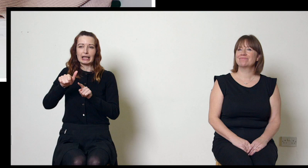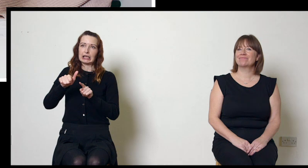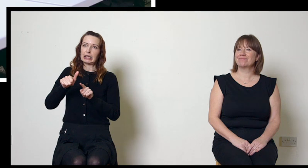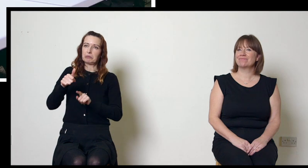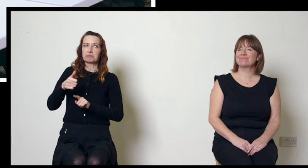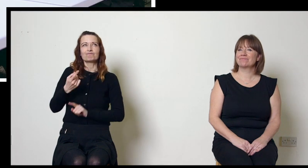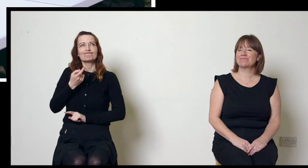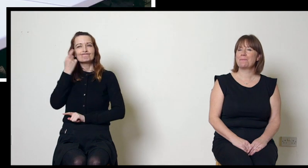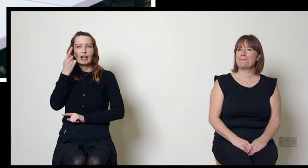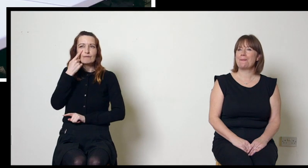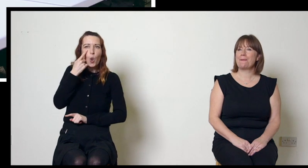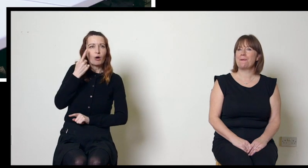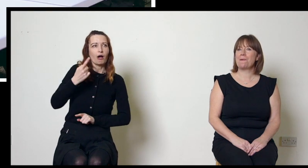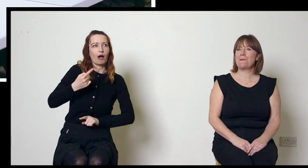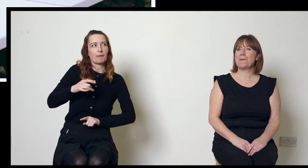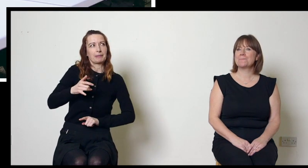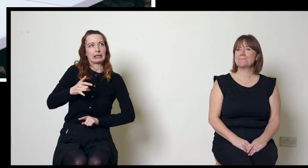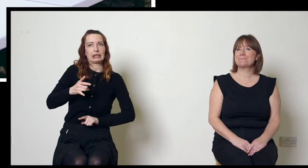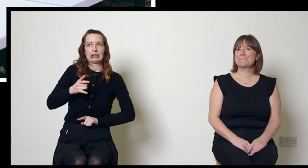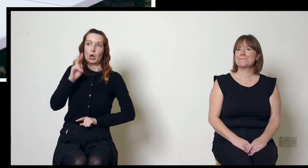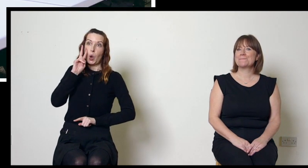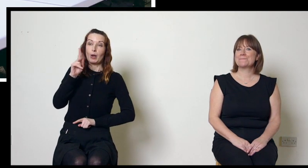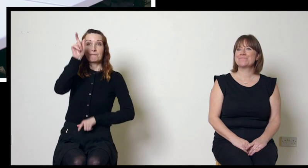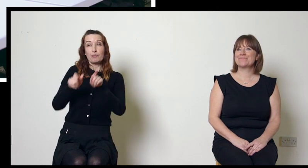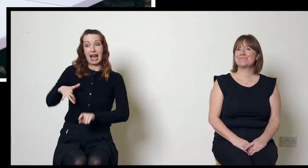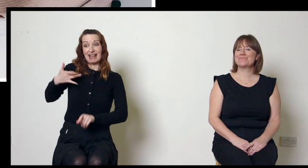maybe people that live a bit more locally or don't consider themselves artists